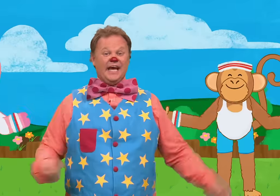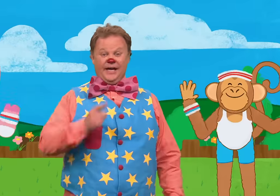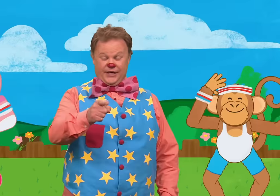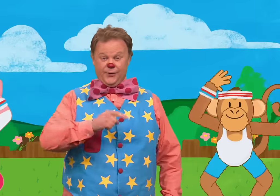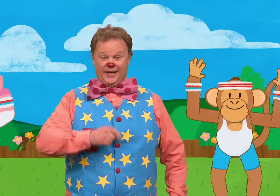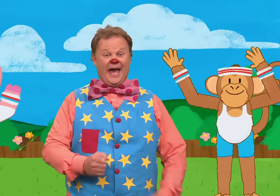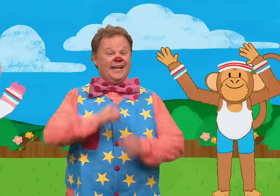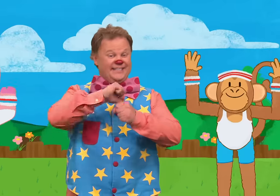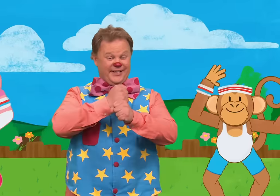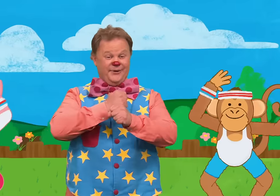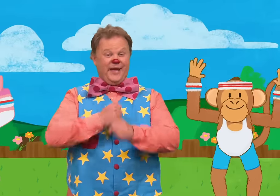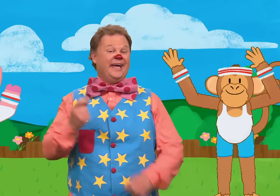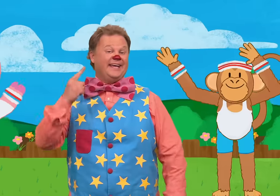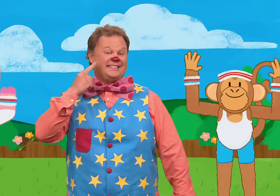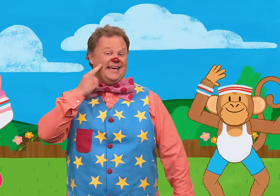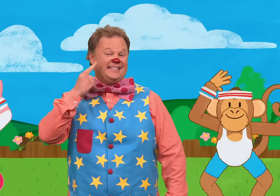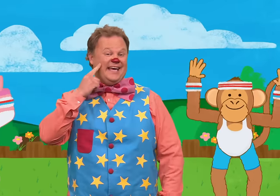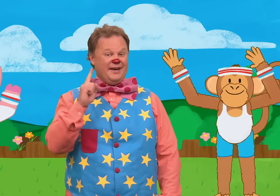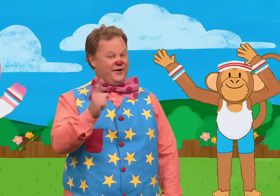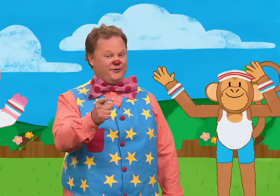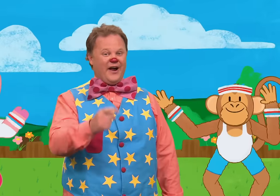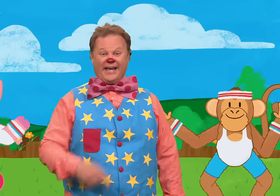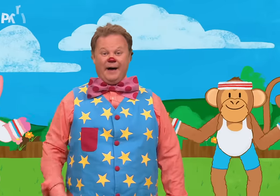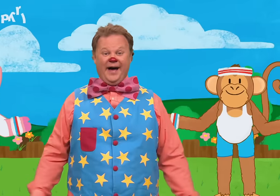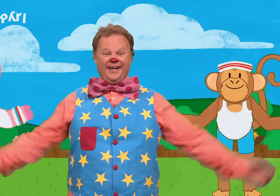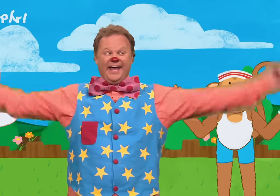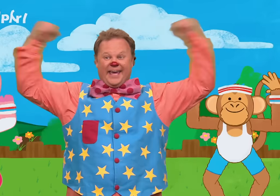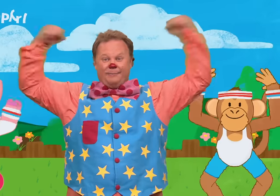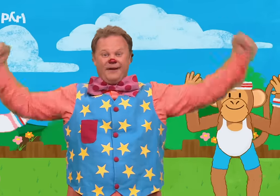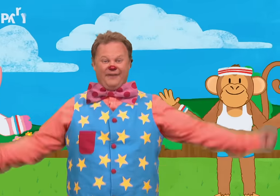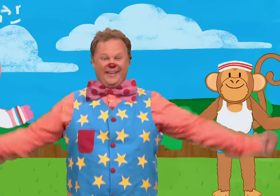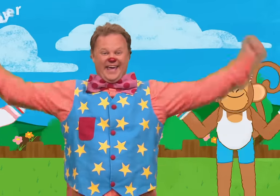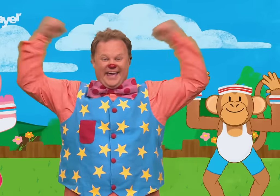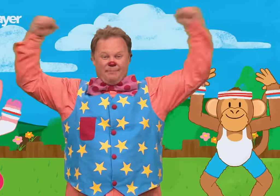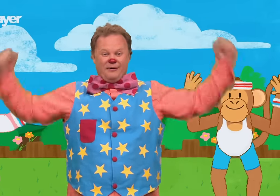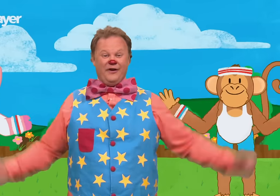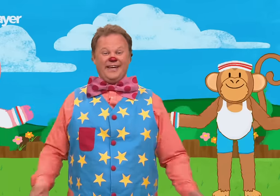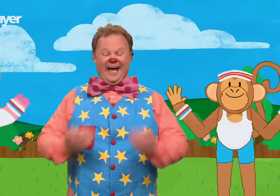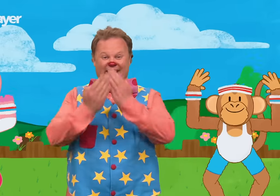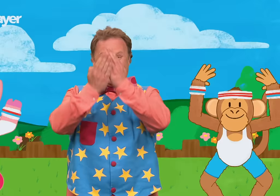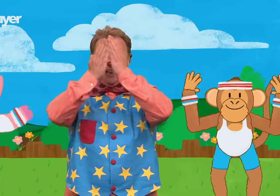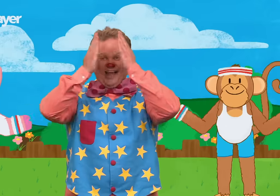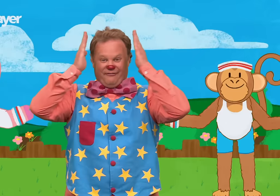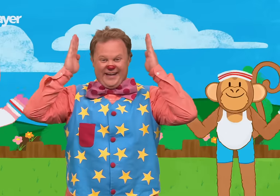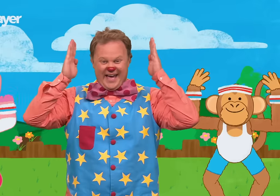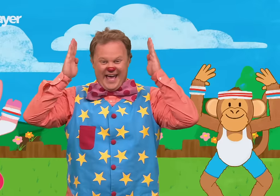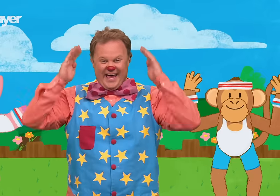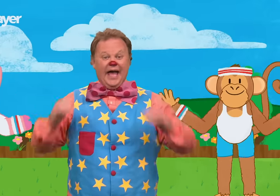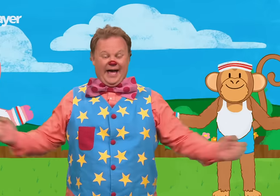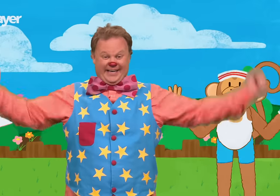but you can do it it's easy if you try come on keep it keep fit a little every day